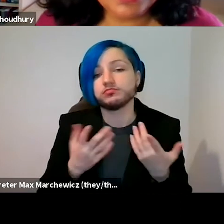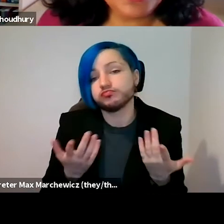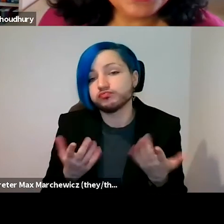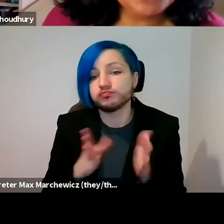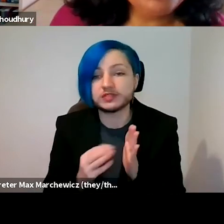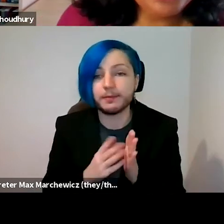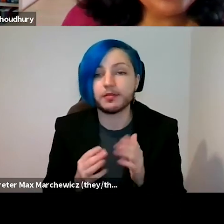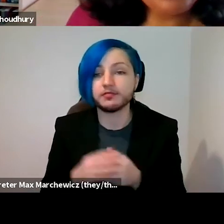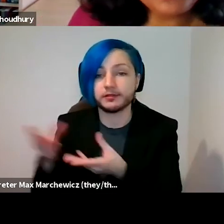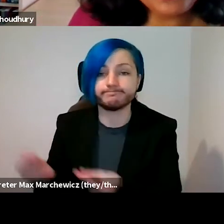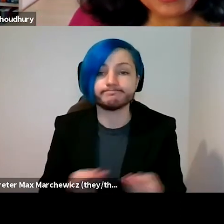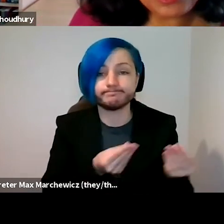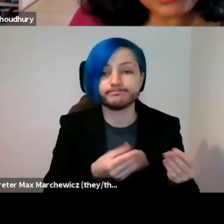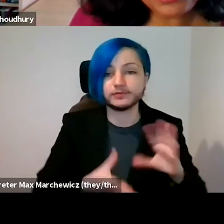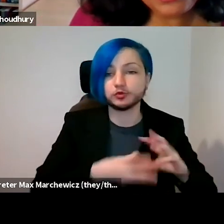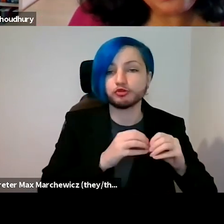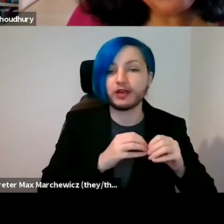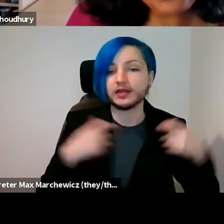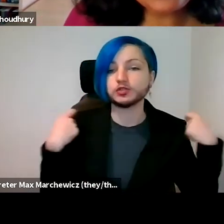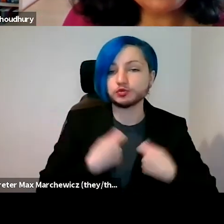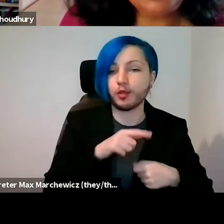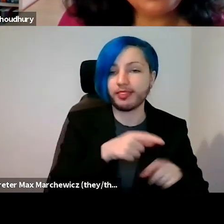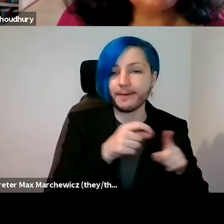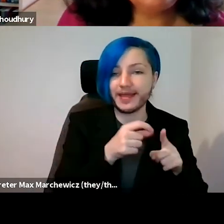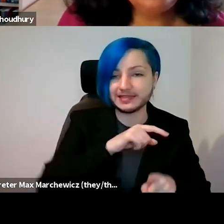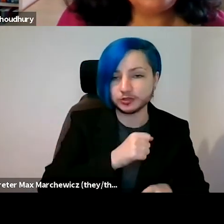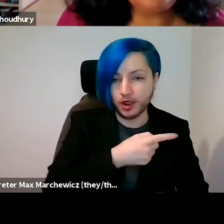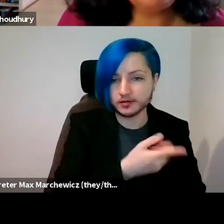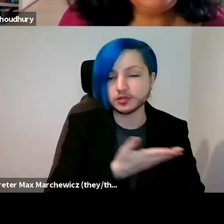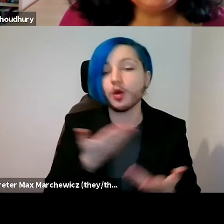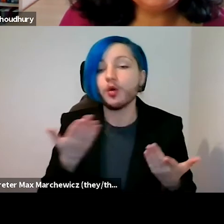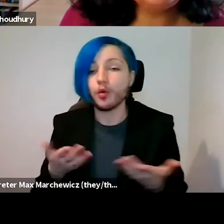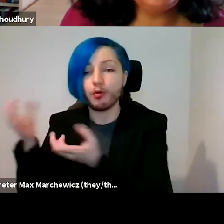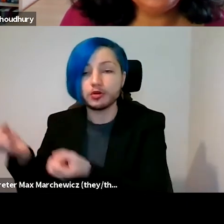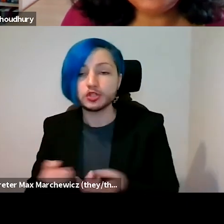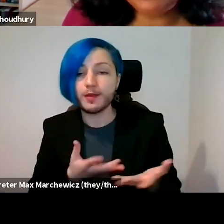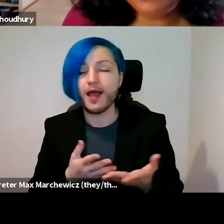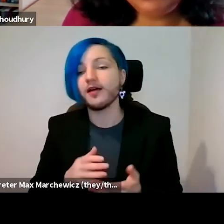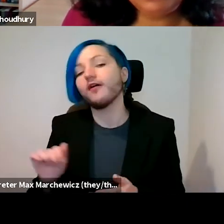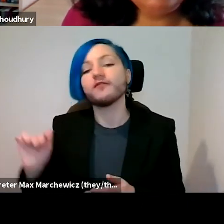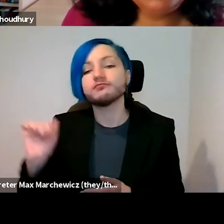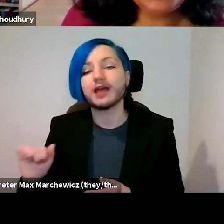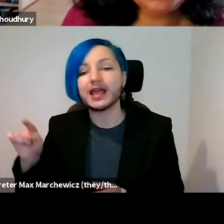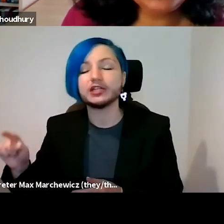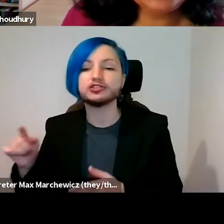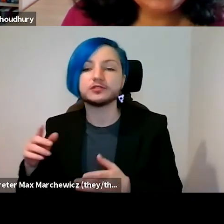that went into the making of Paisley shawls, or as a supplier of Eastern literary themes.